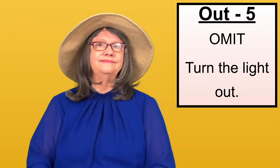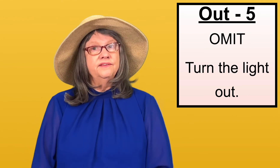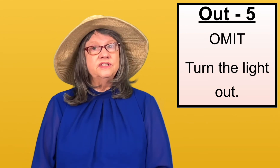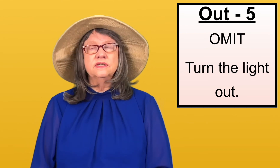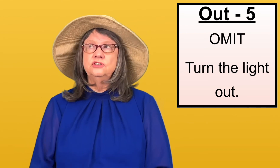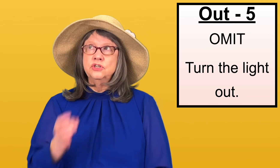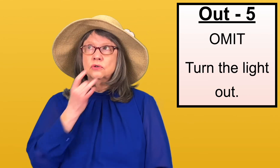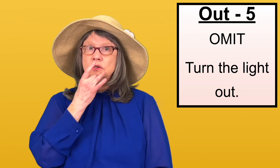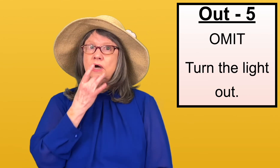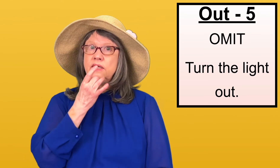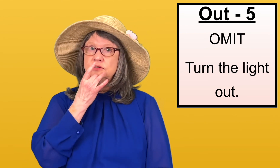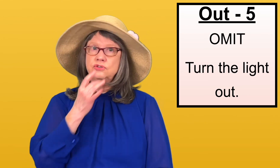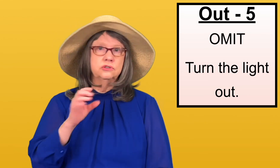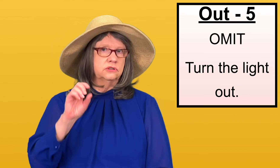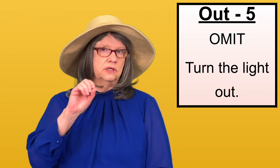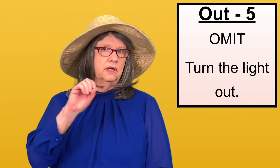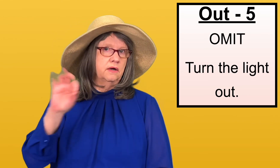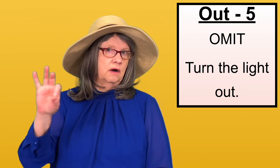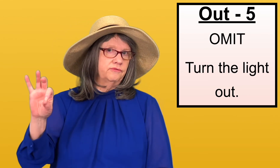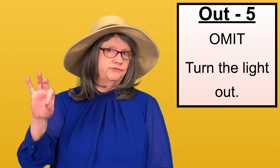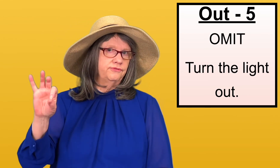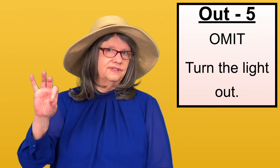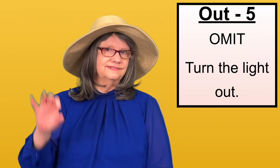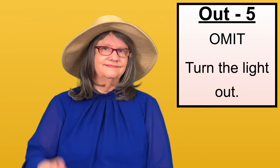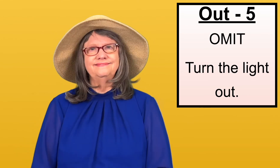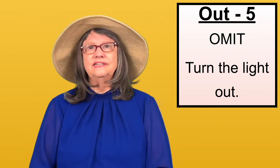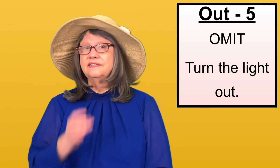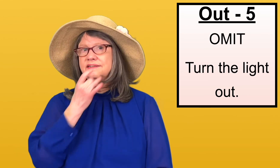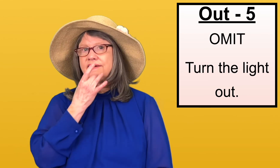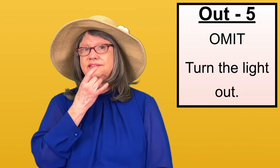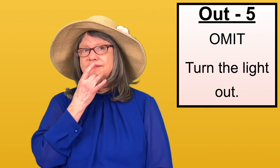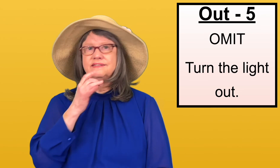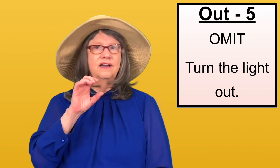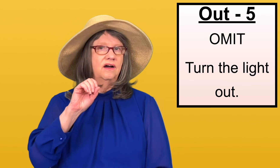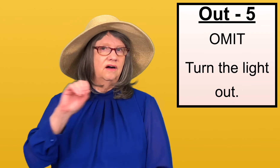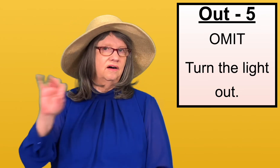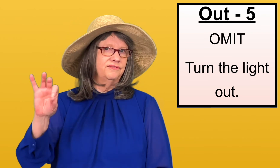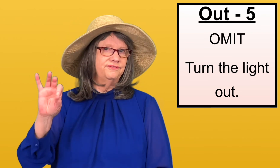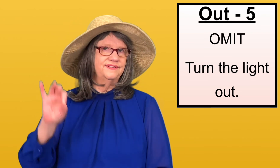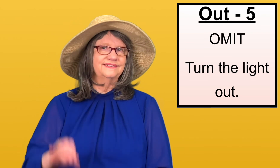If it's a general light, sign OFF. LIGHT OFF.